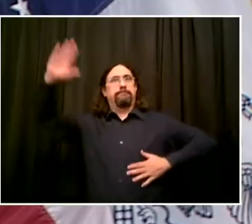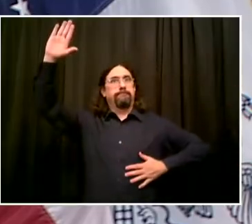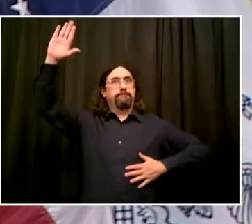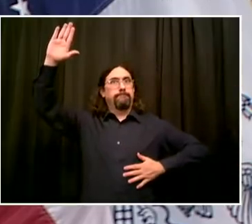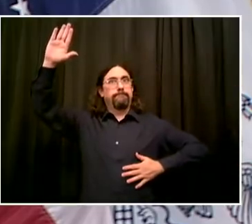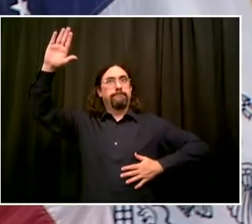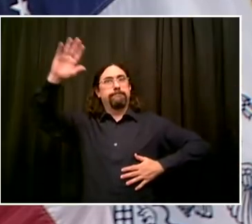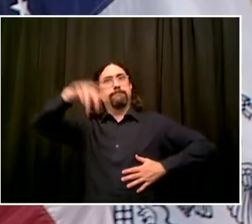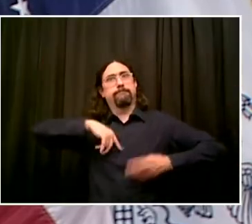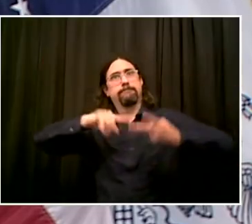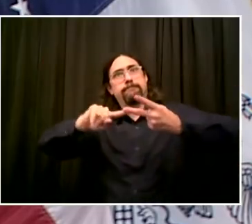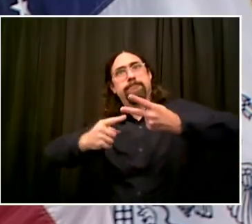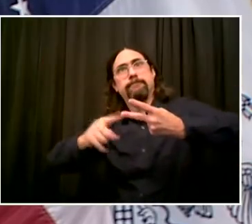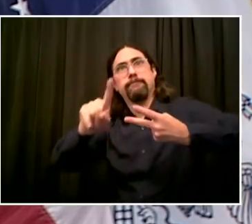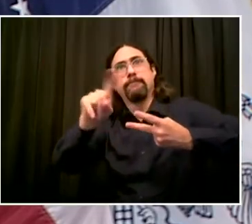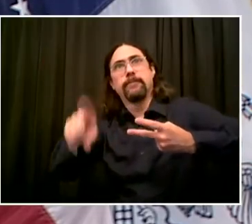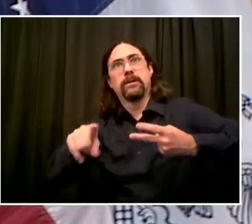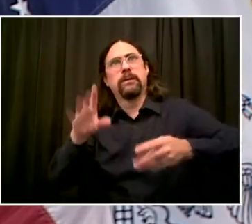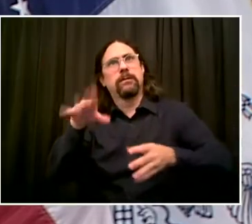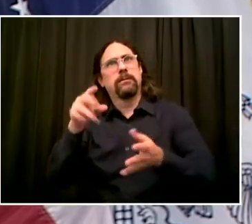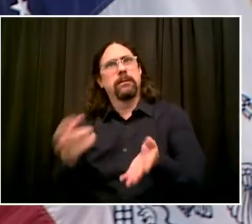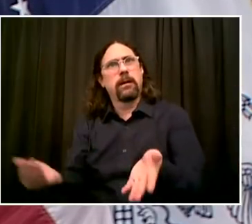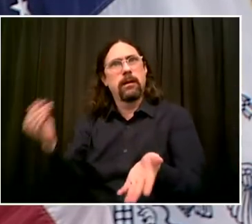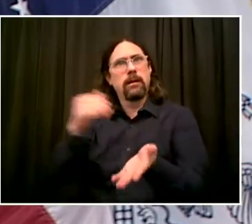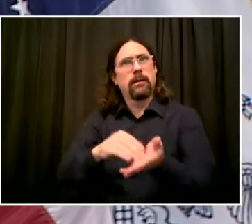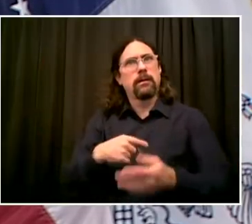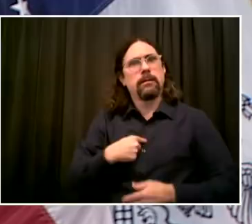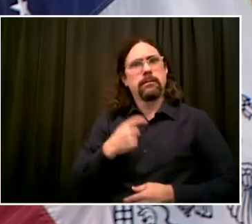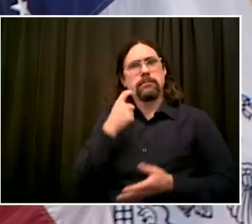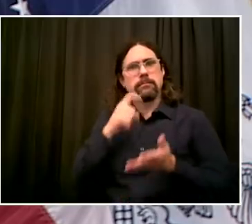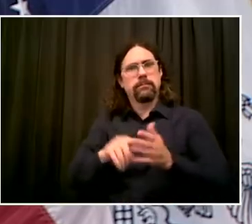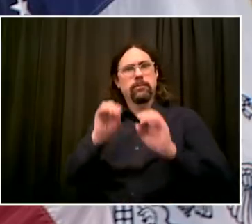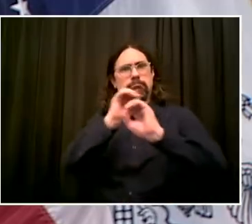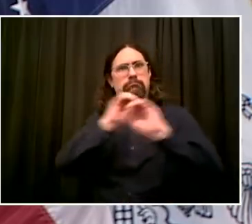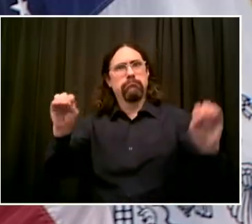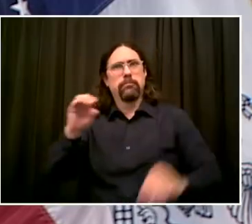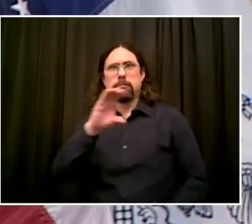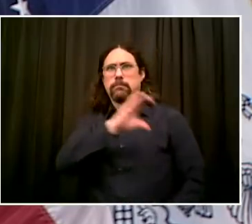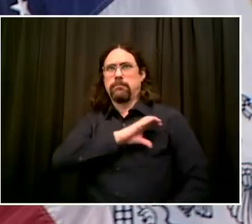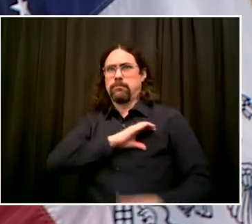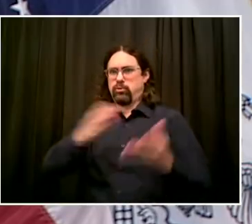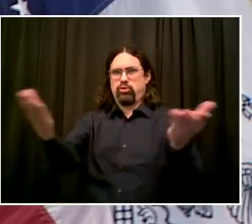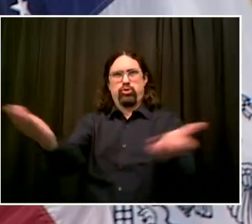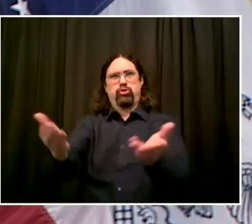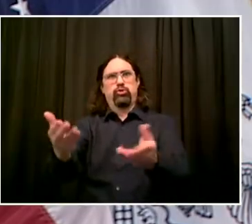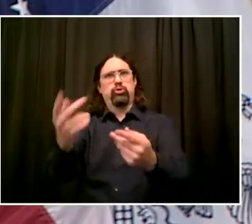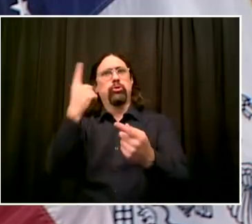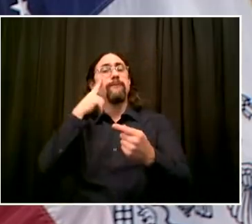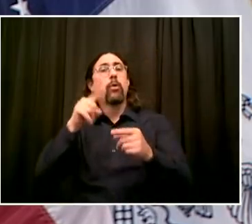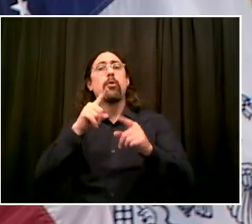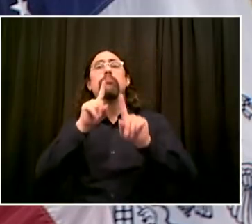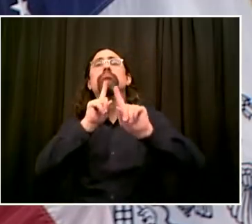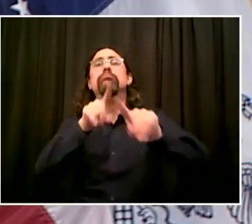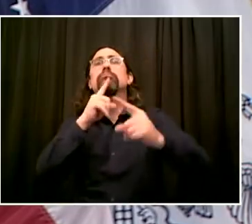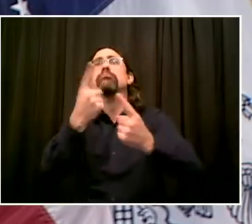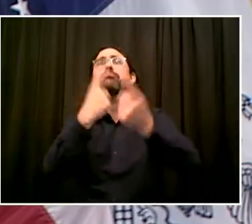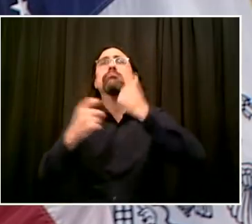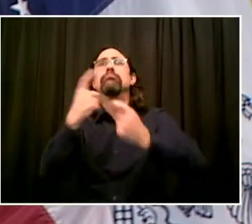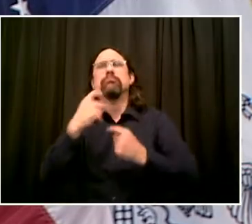YOU MET IN PERSON WITH THE POLIC E COMISMSIEONR , WE'VE NOT SEEN